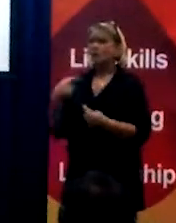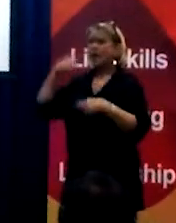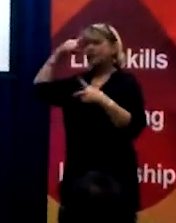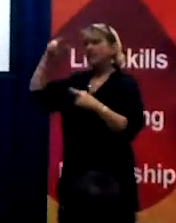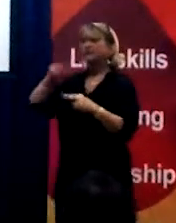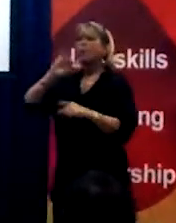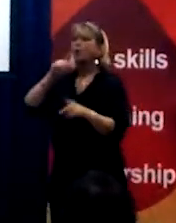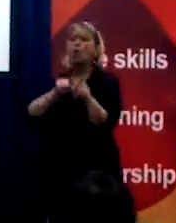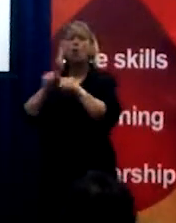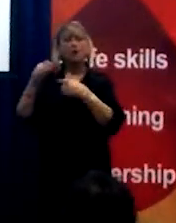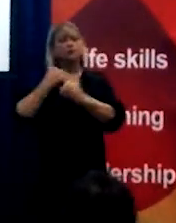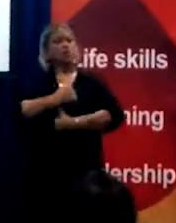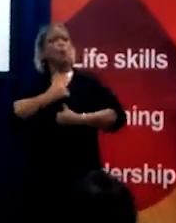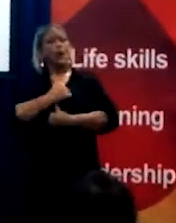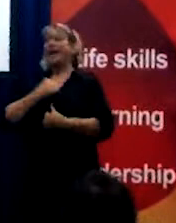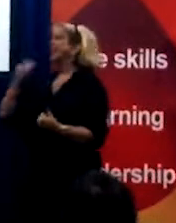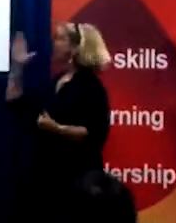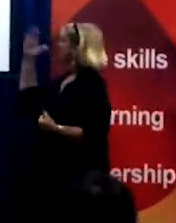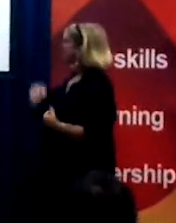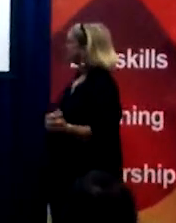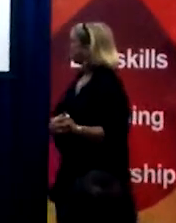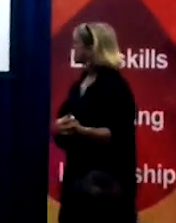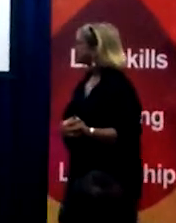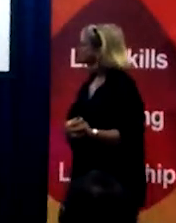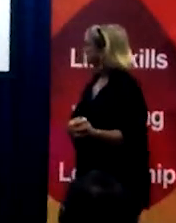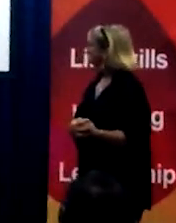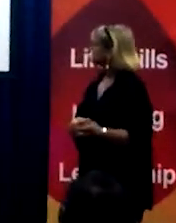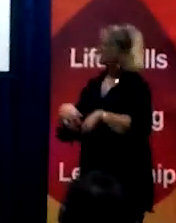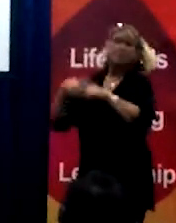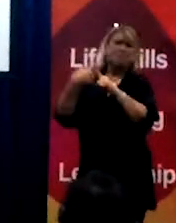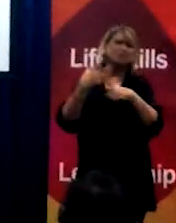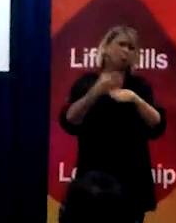That’s here up the top. We really engage them, but we expect them to work hard and show responsibility.